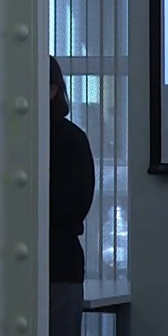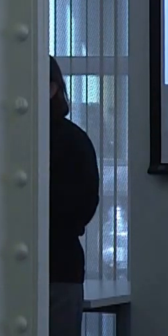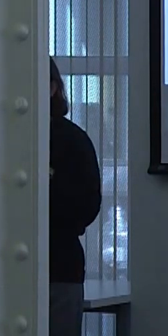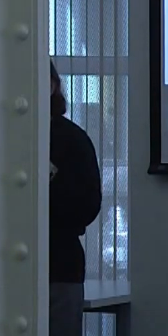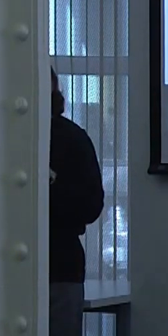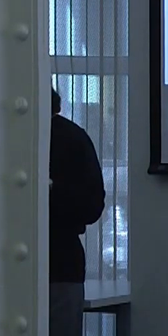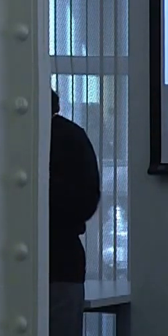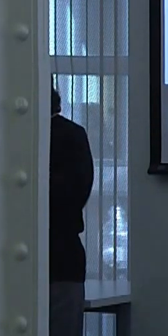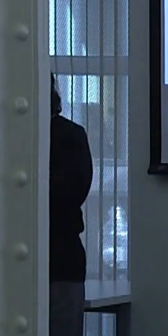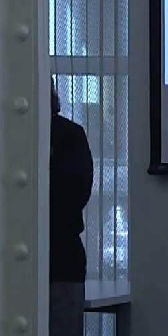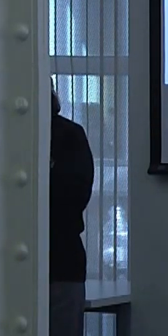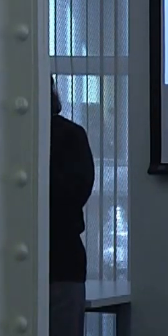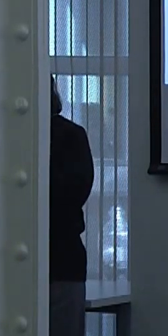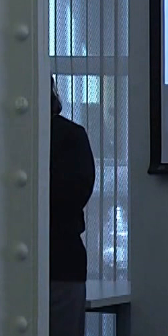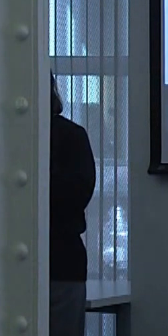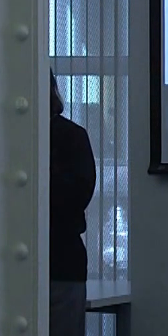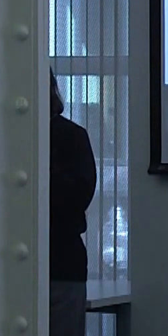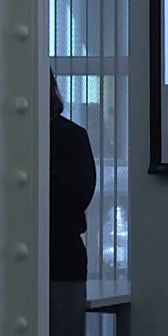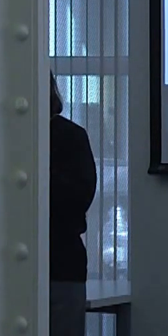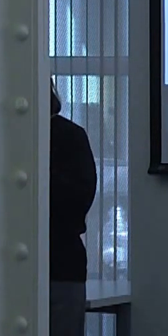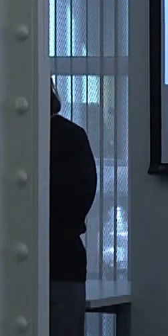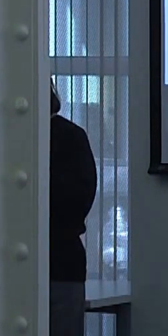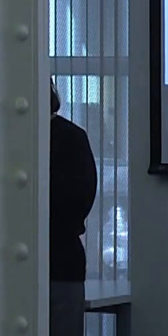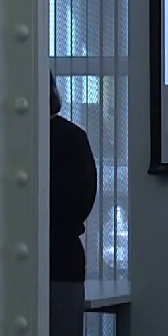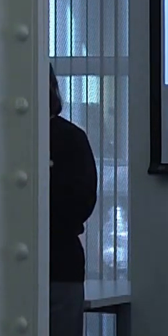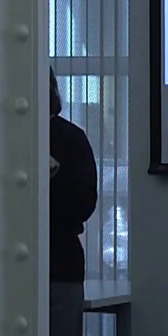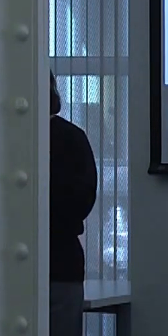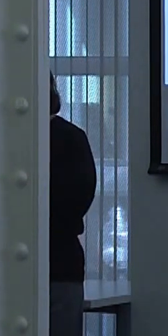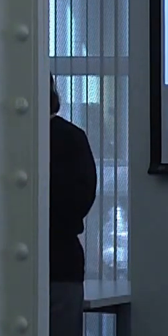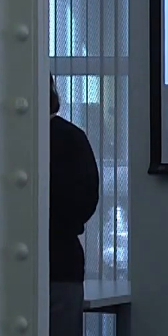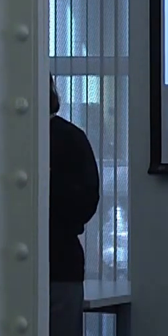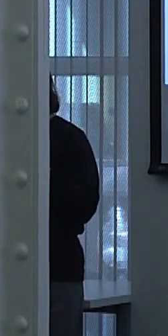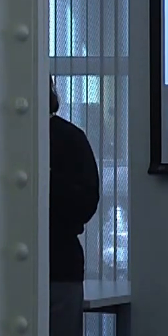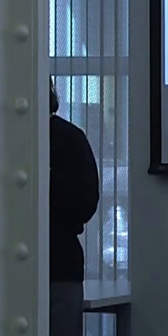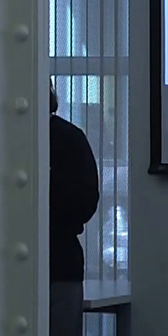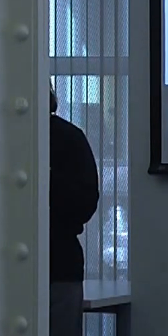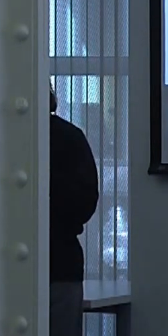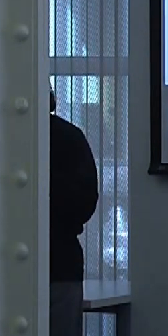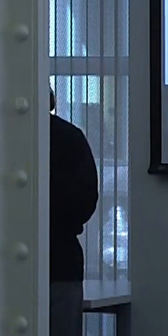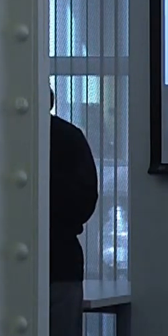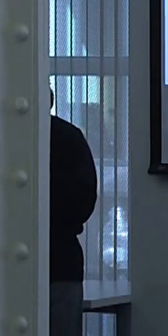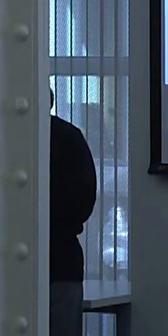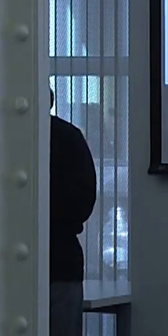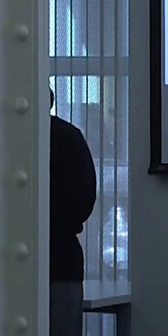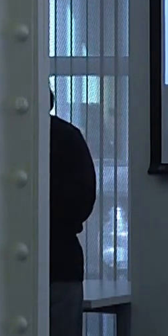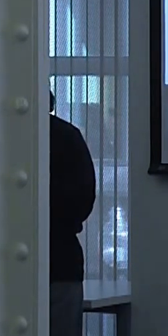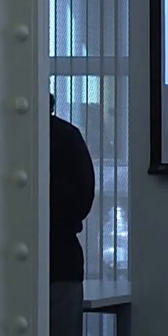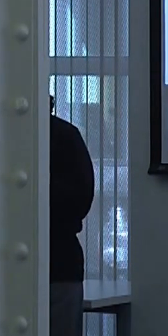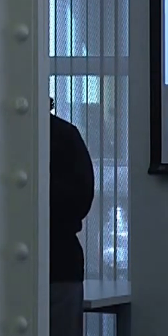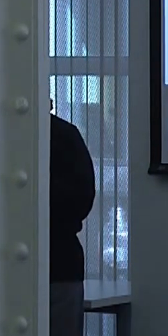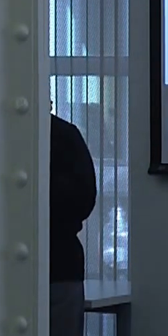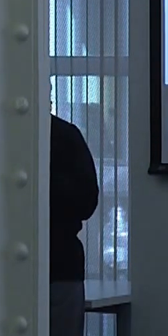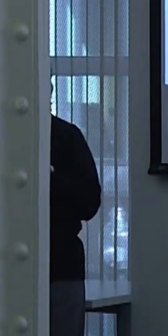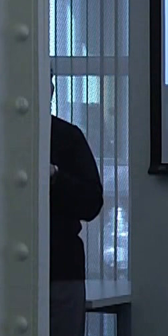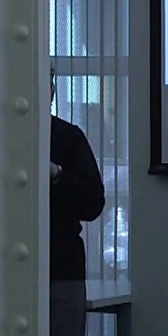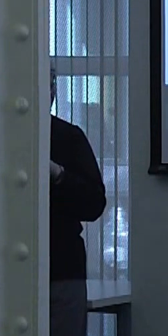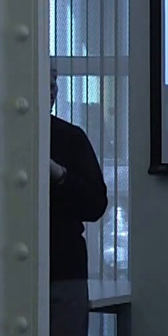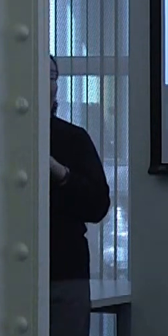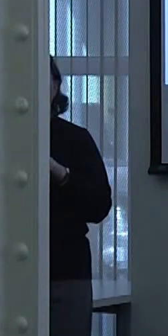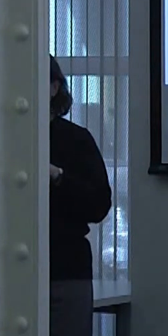So, I started teaching at the community college, I was teaching Chicano history and, I'm going back to the desktop,